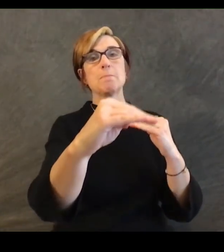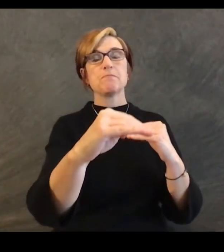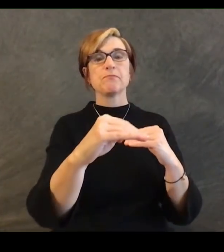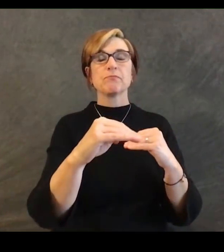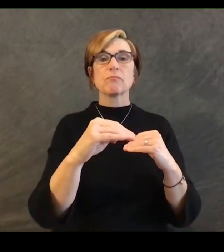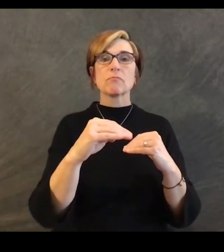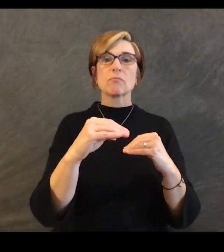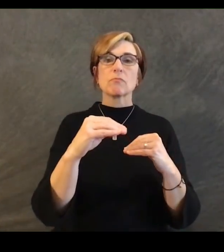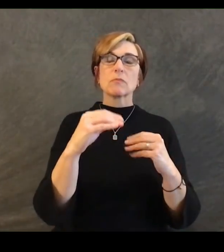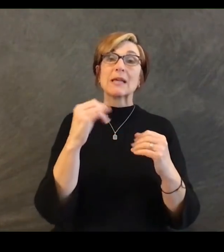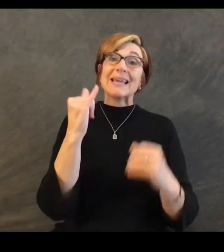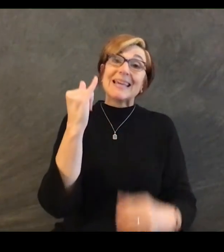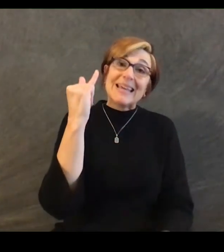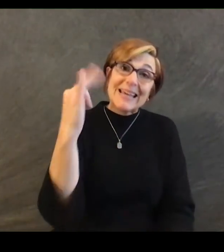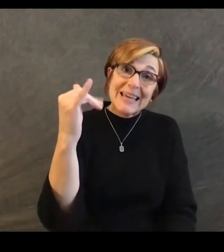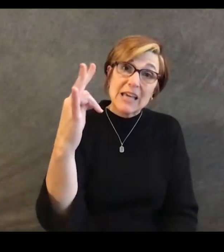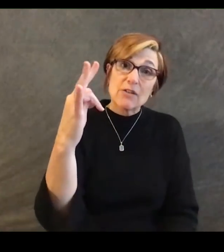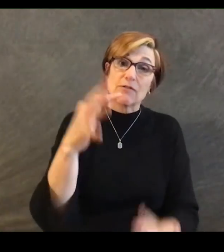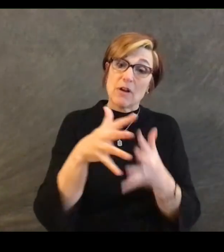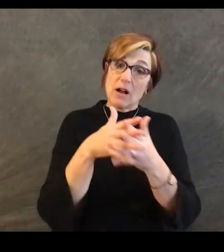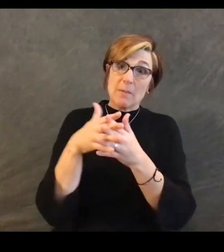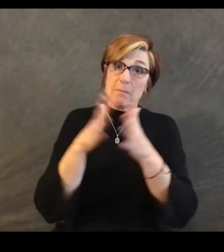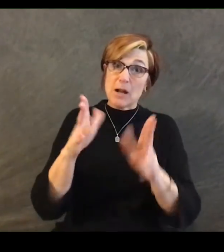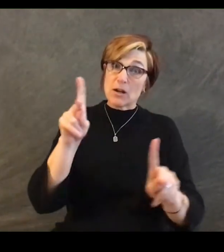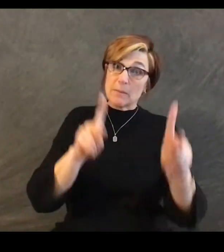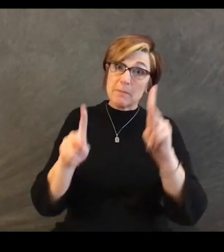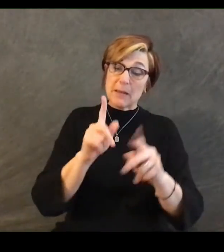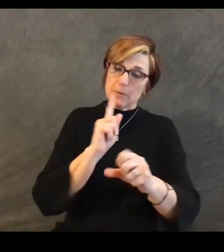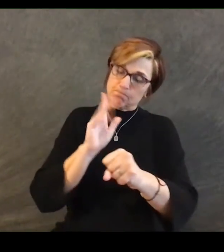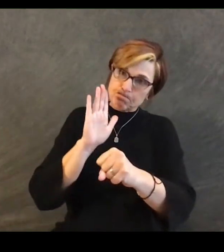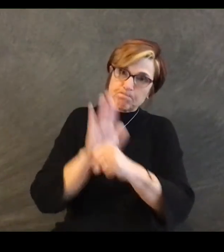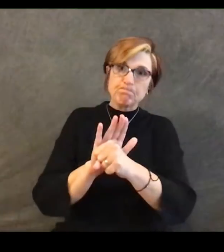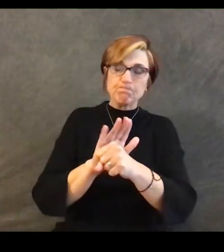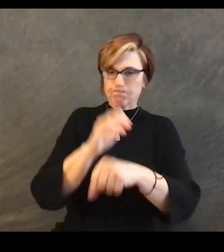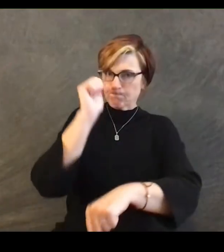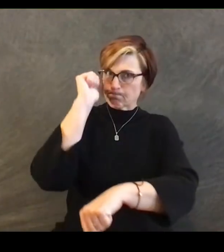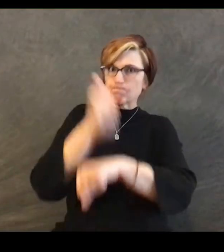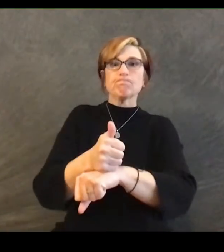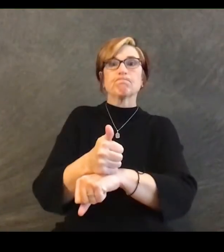dedication of the American people to the healthcare providers because they can